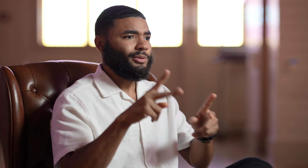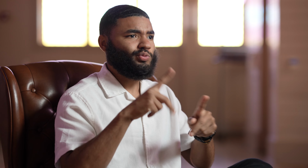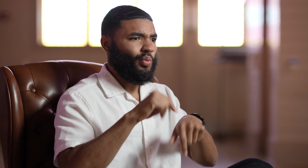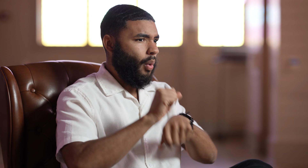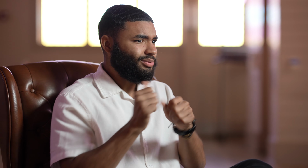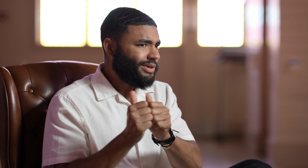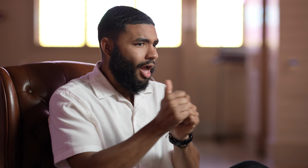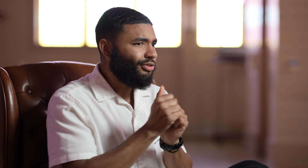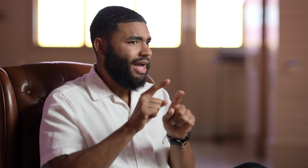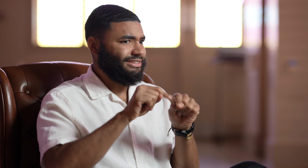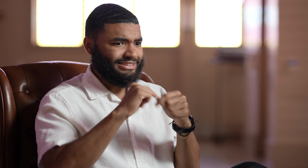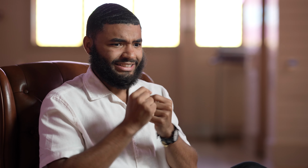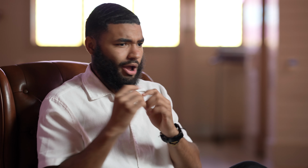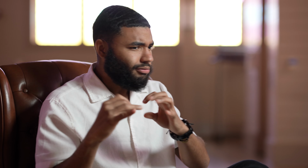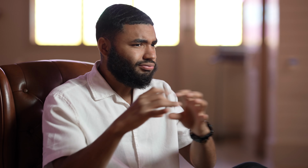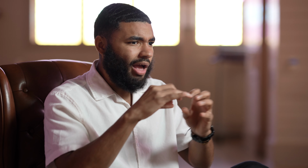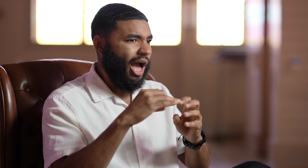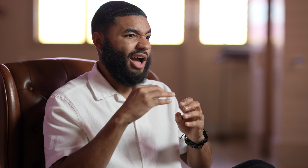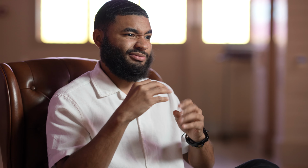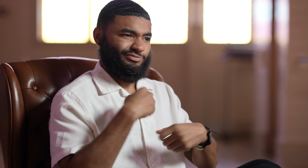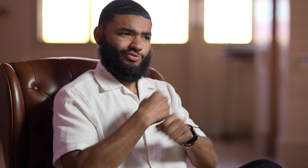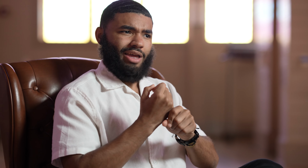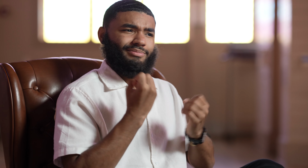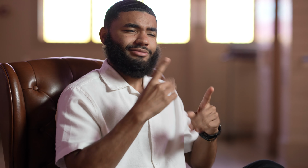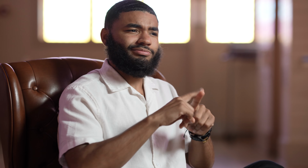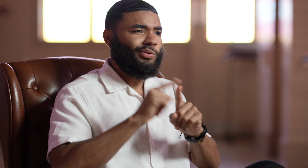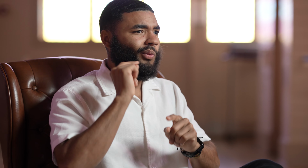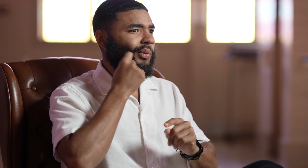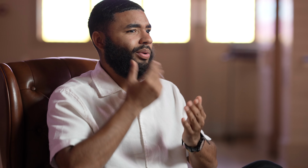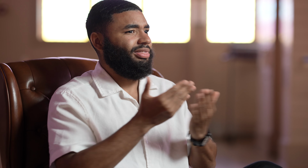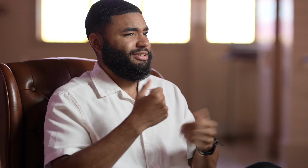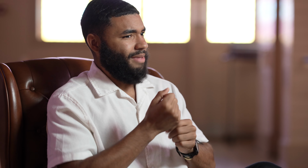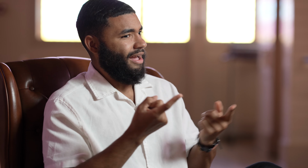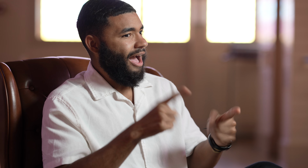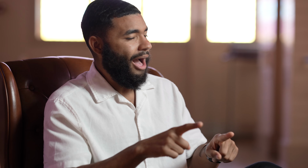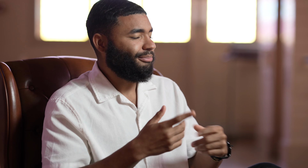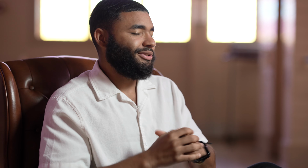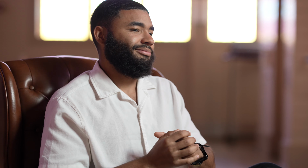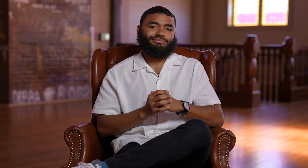It gave me the opportunity to work with others, creating many different cool things to happen.